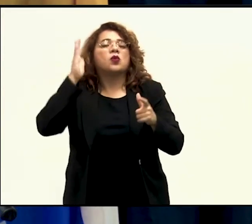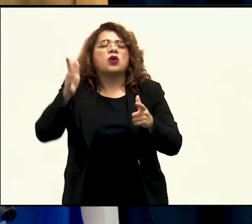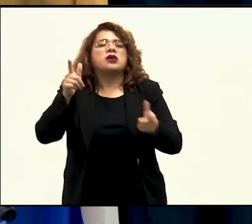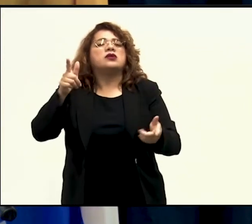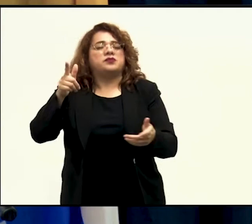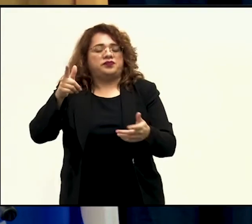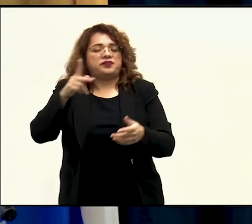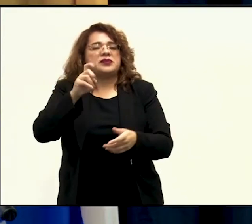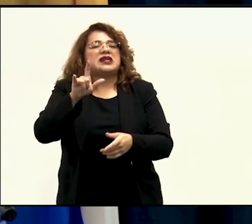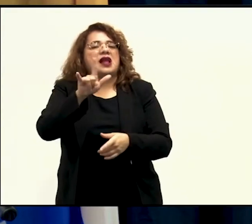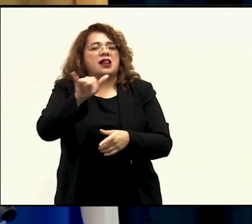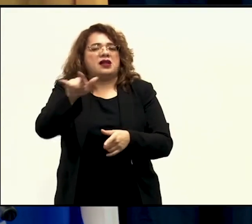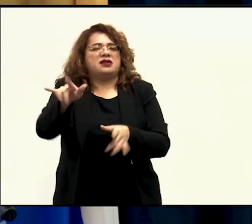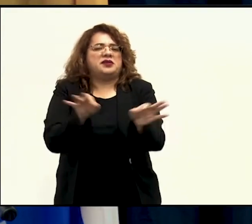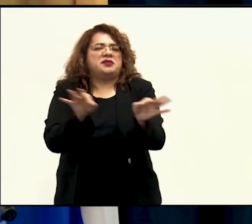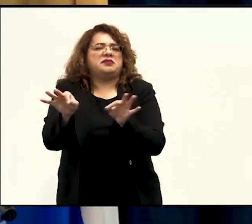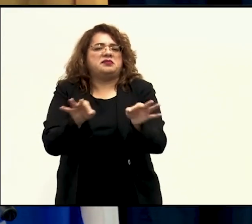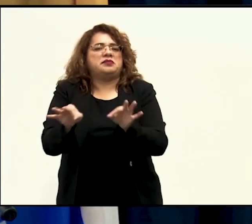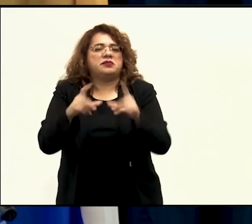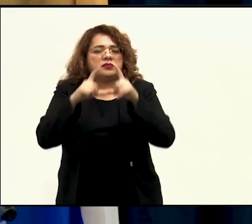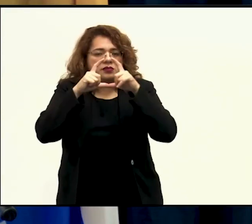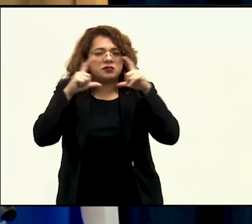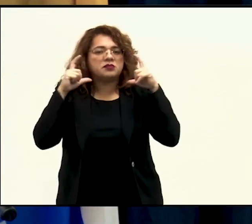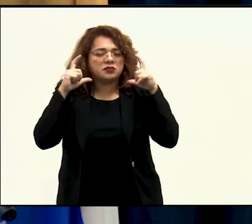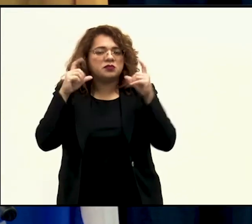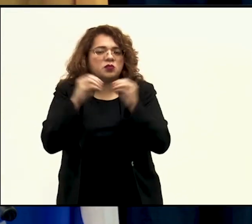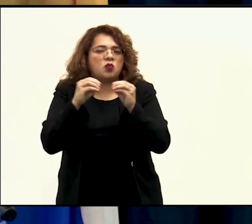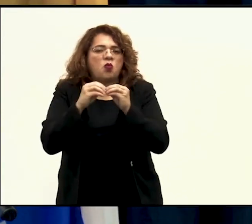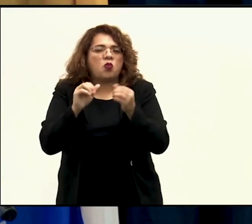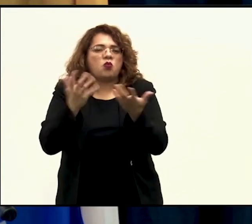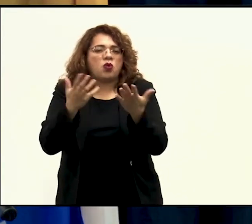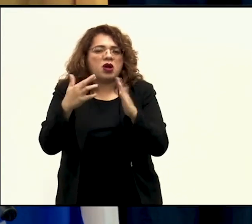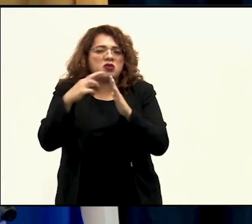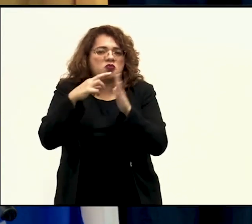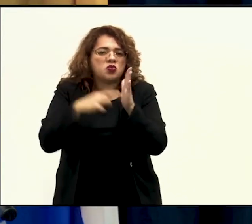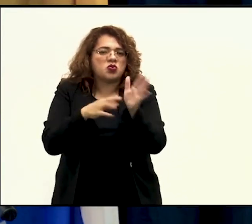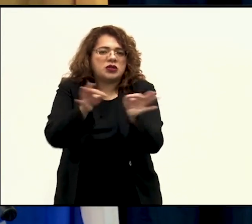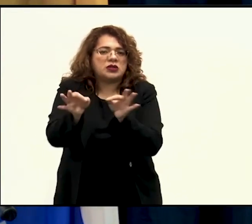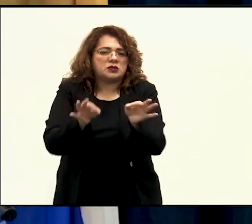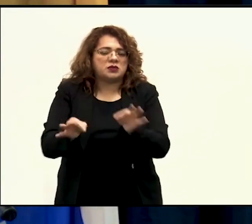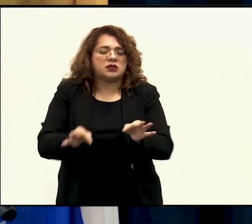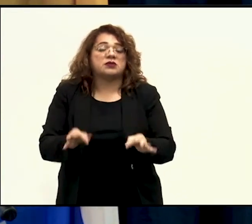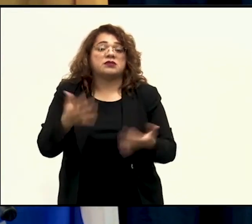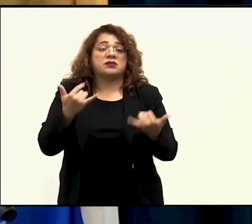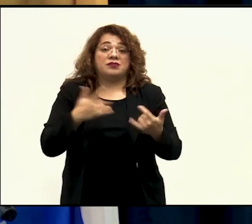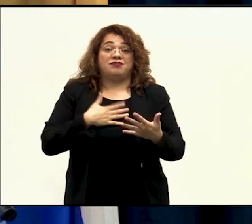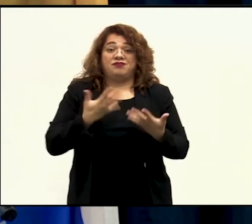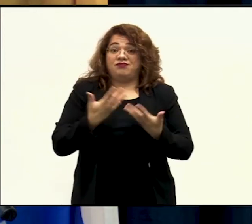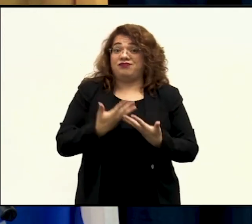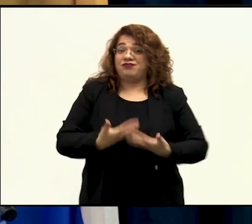I think Kelly is going to talk about that as well. And so with that, I'm going to turn this over to Kelly Colopy who will be giving over more